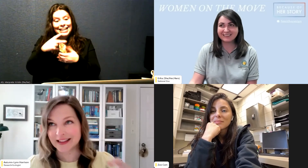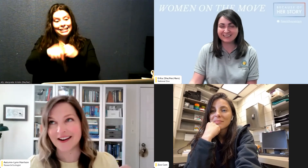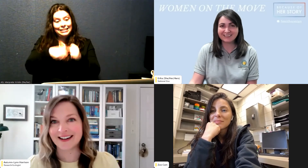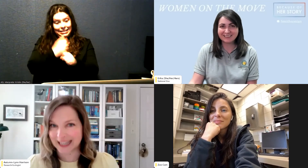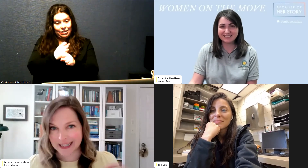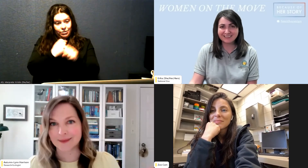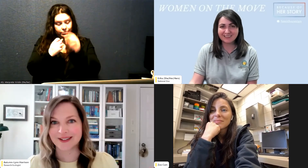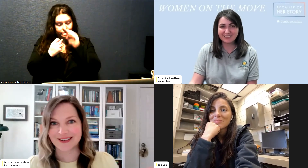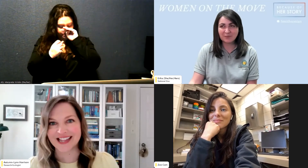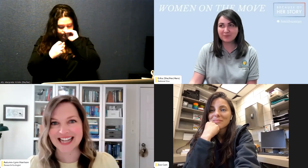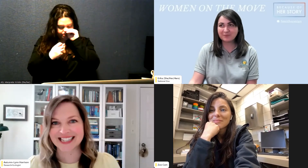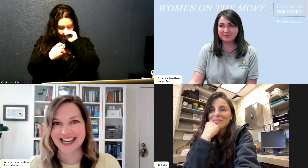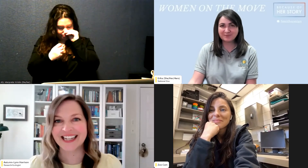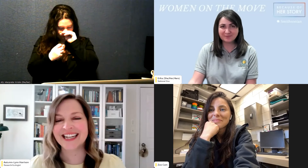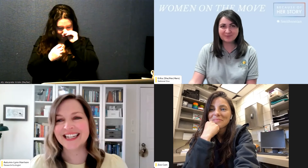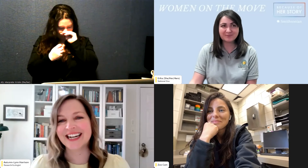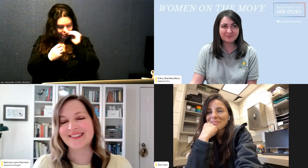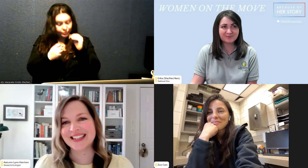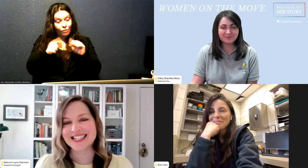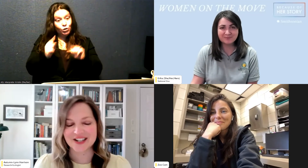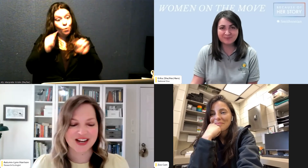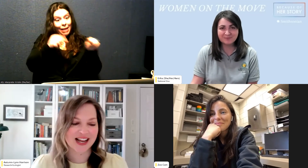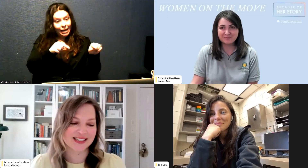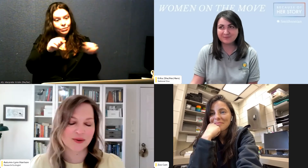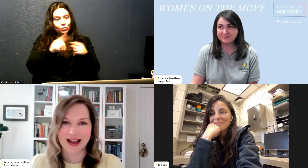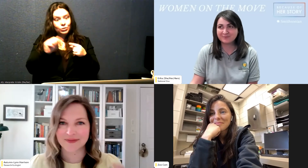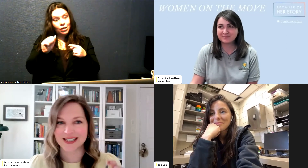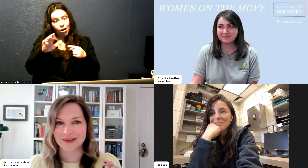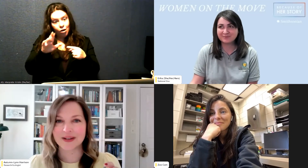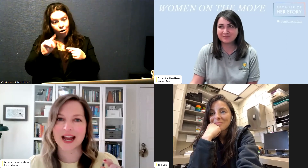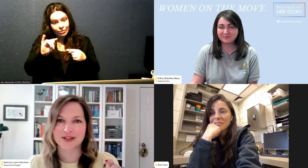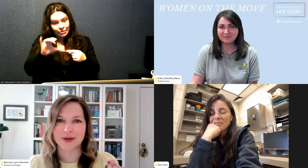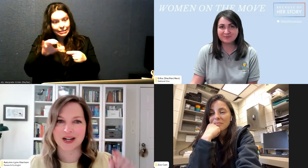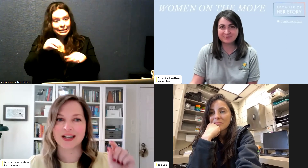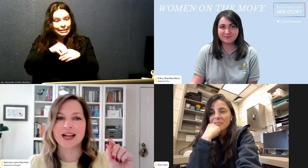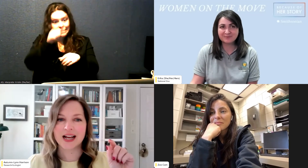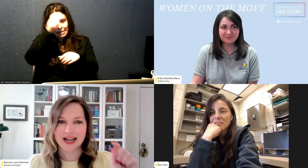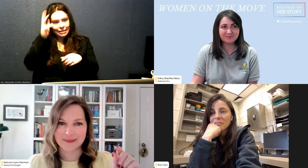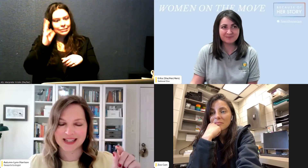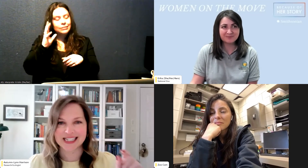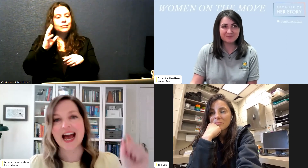Arctic, in the middle of Alaska, um in the tundra so we have to recatch the bird um get the tag